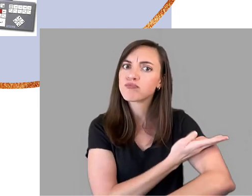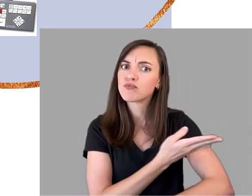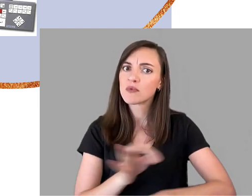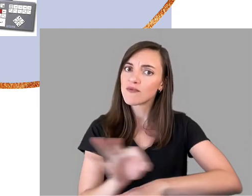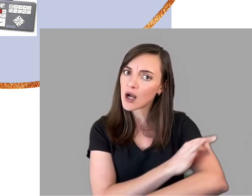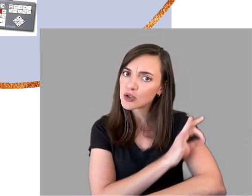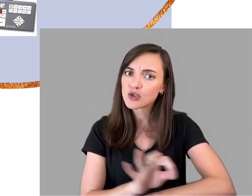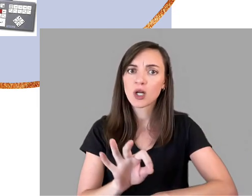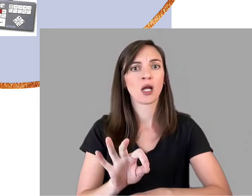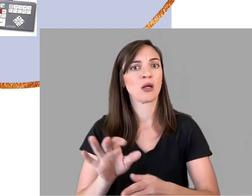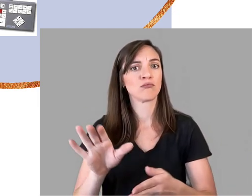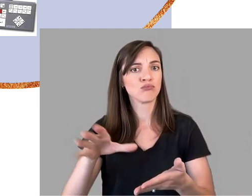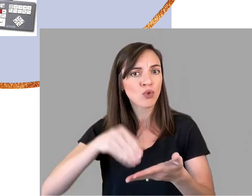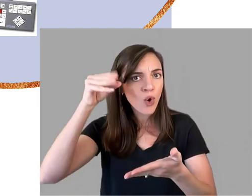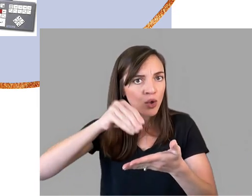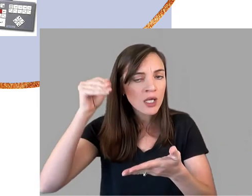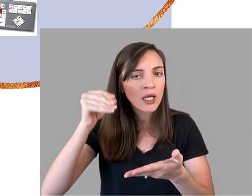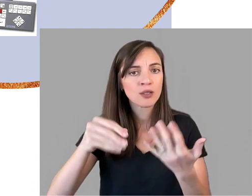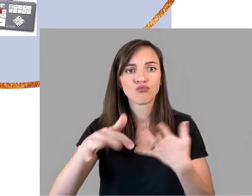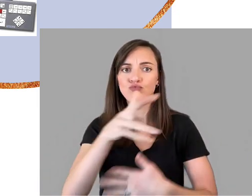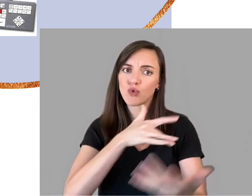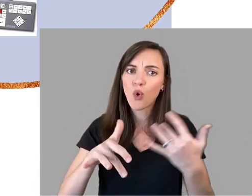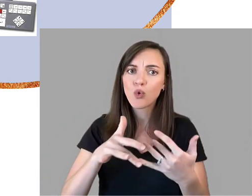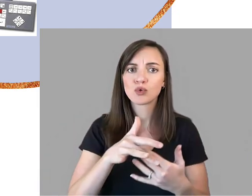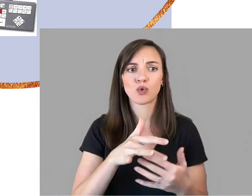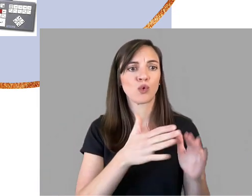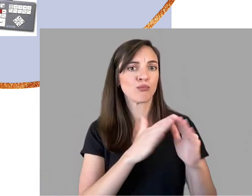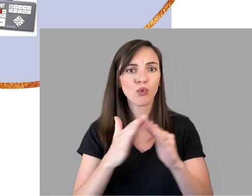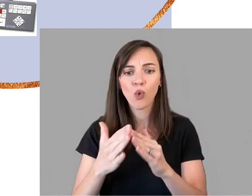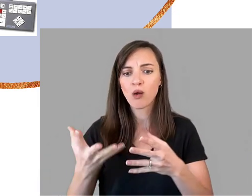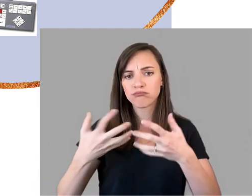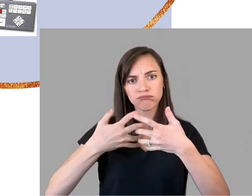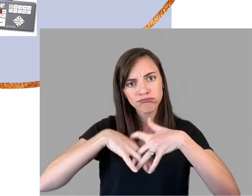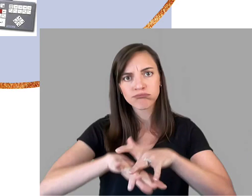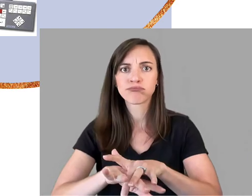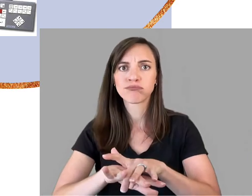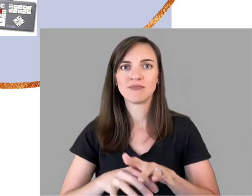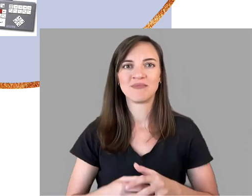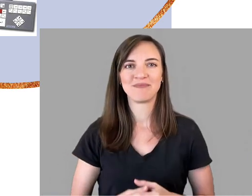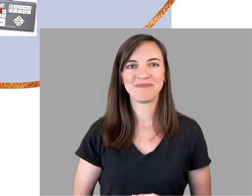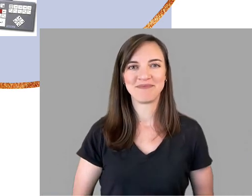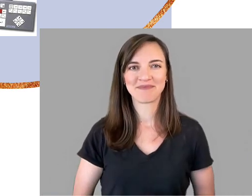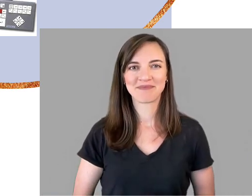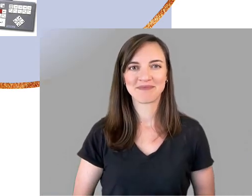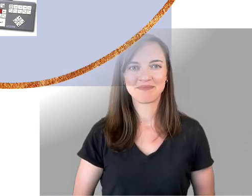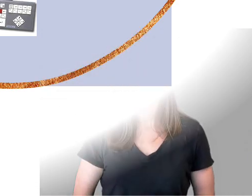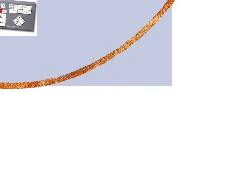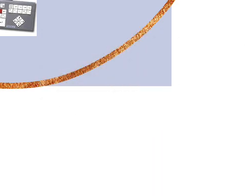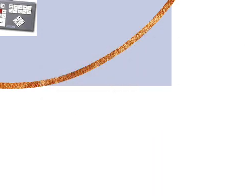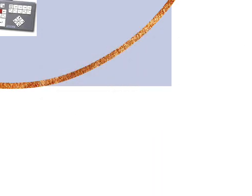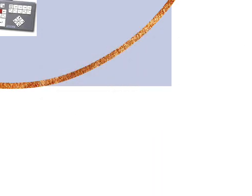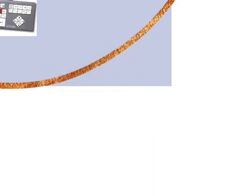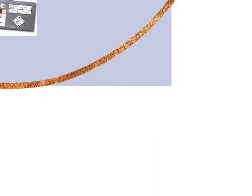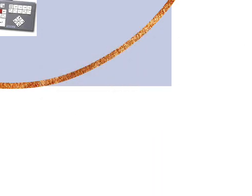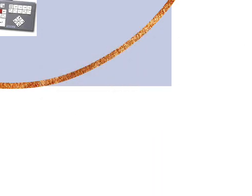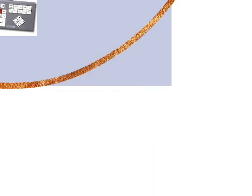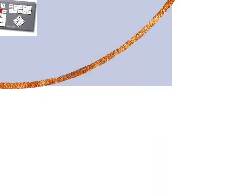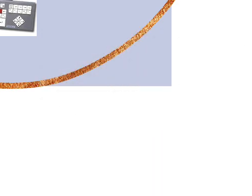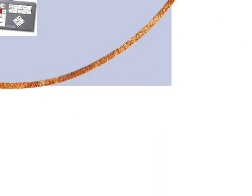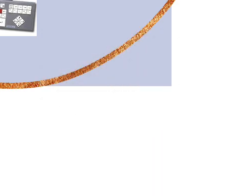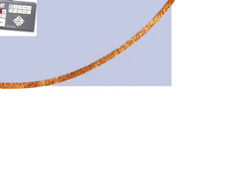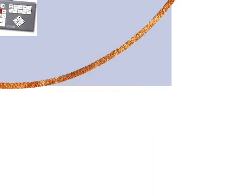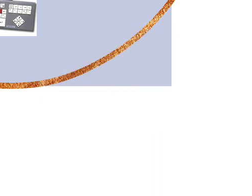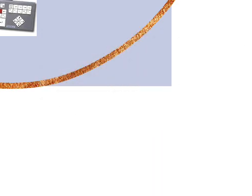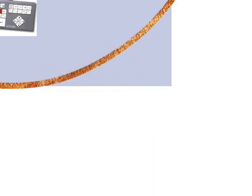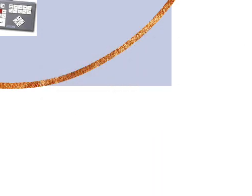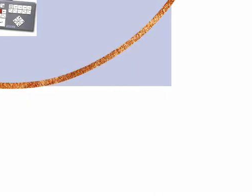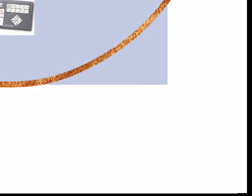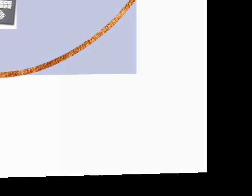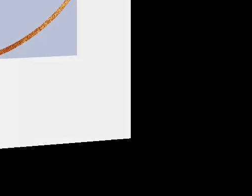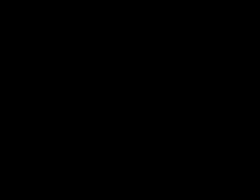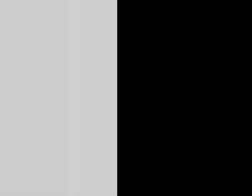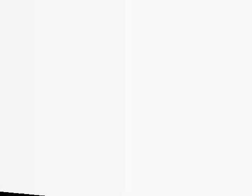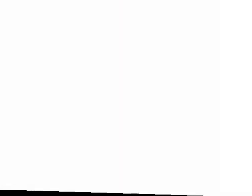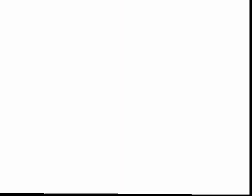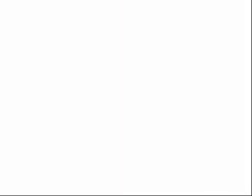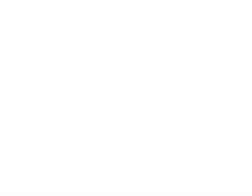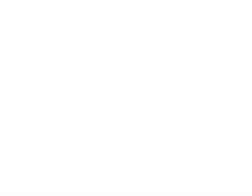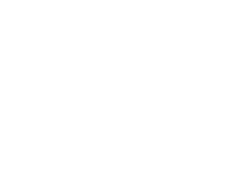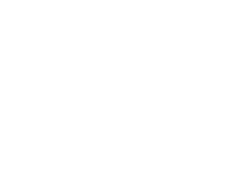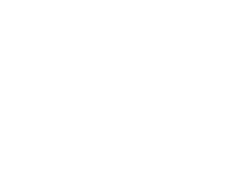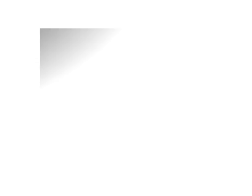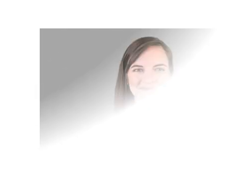have the biggest impact on functional skills, learning, and social and community integration.